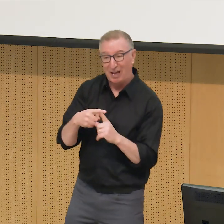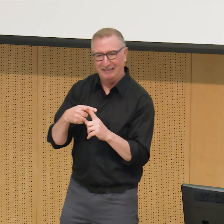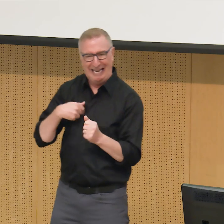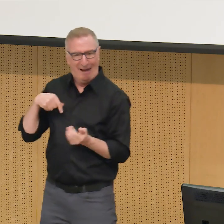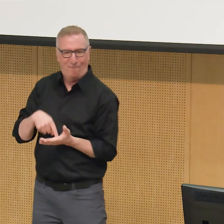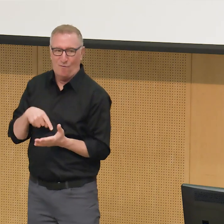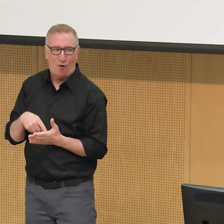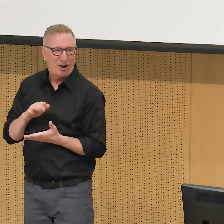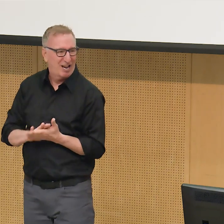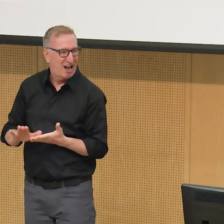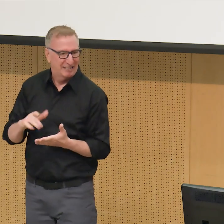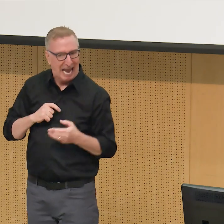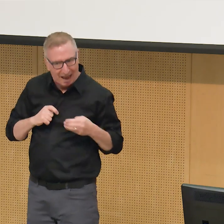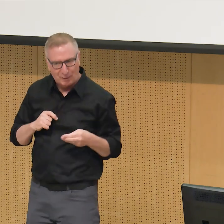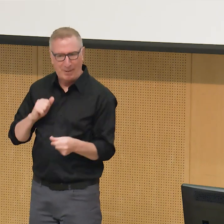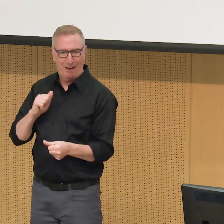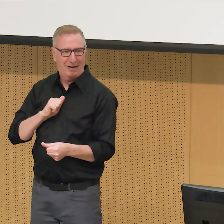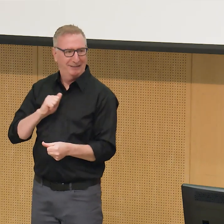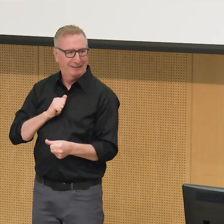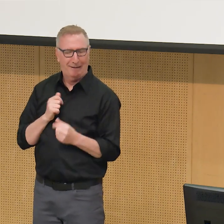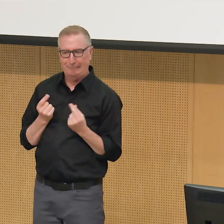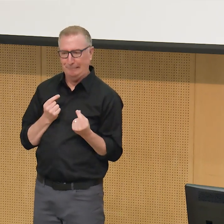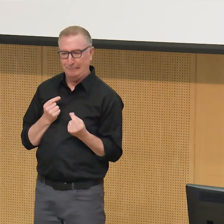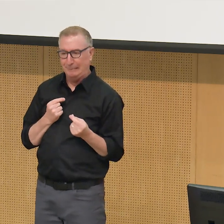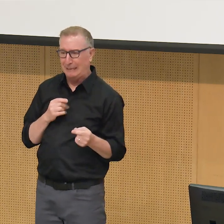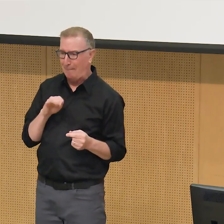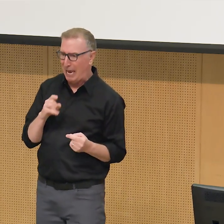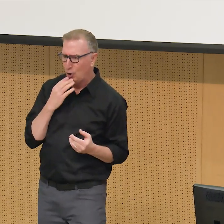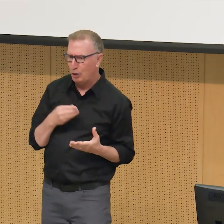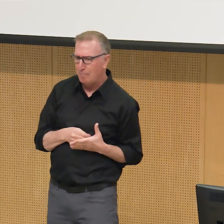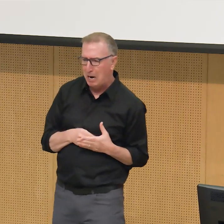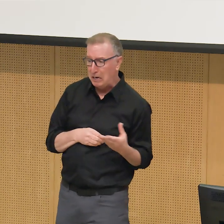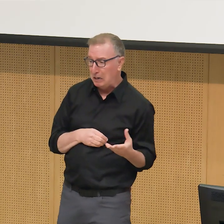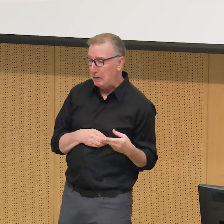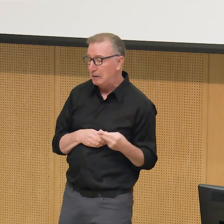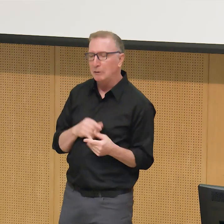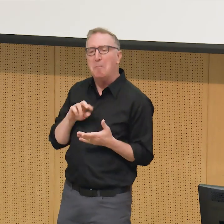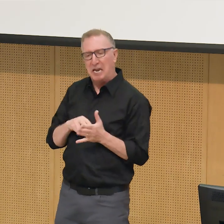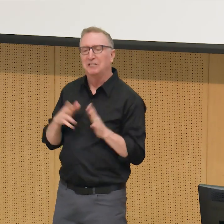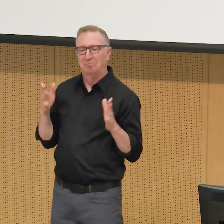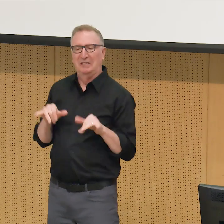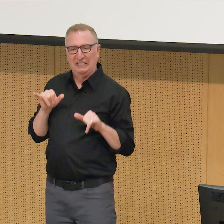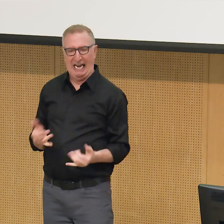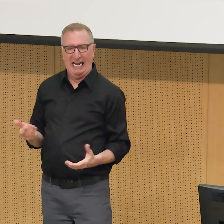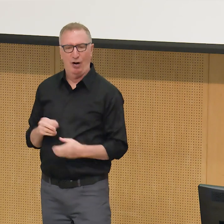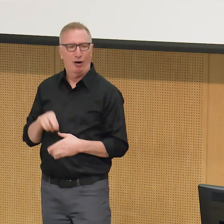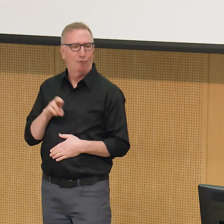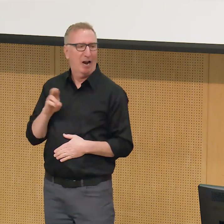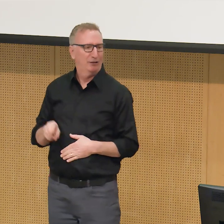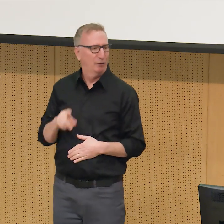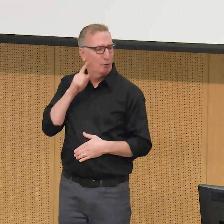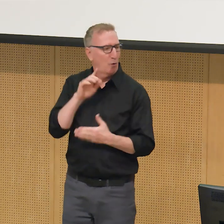but I didn't want to give up my band and I couldn't afford college on my own. So, I decided to stay in Rochester